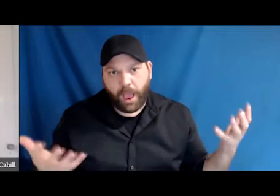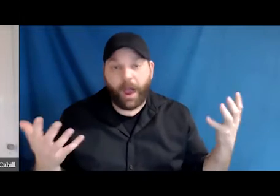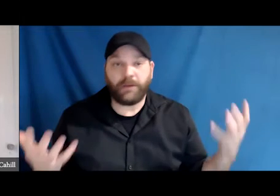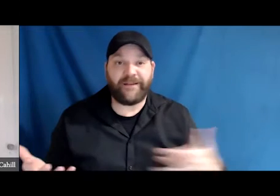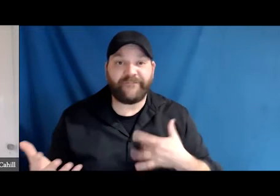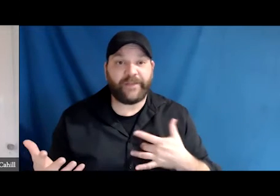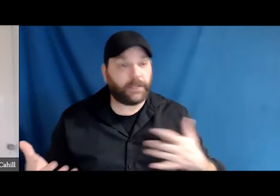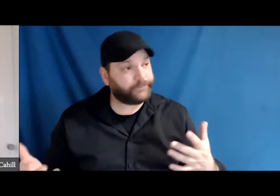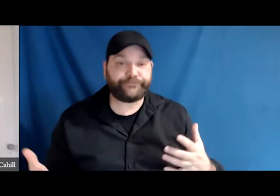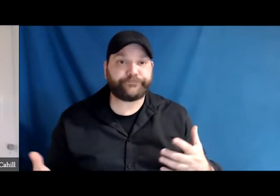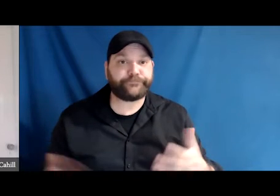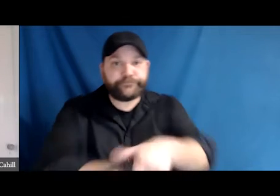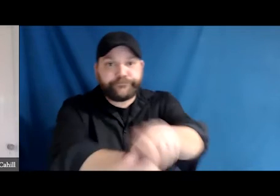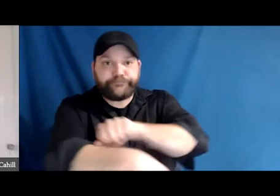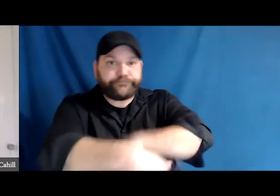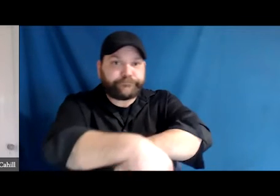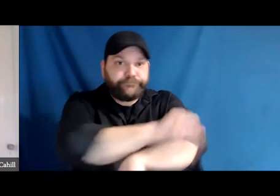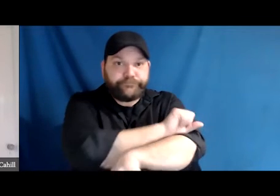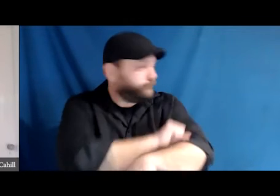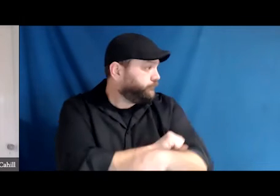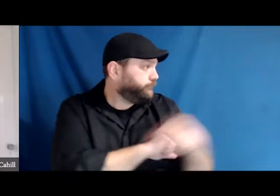and say, "Okay, there's just two of us, like, let's just get it done."